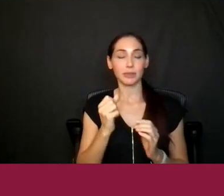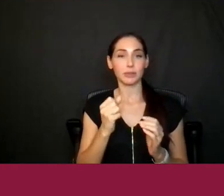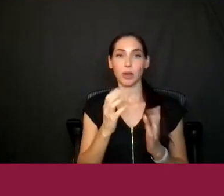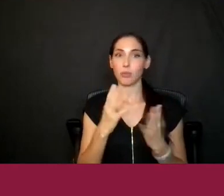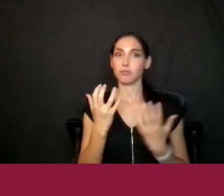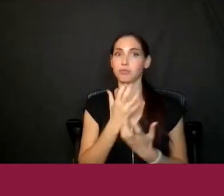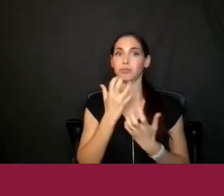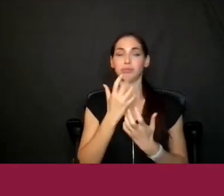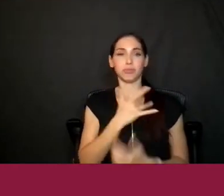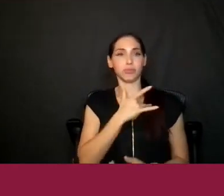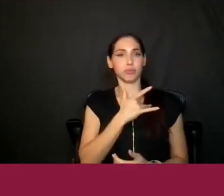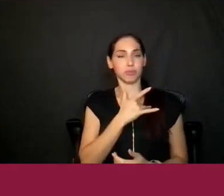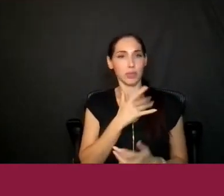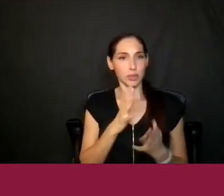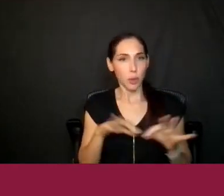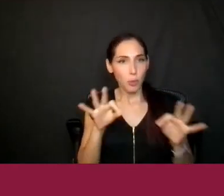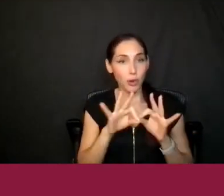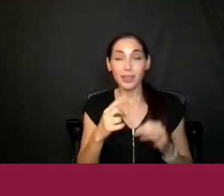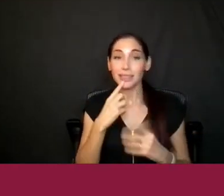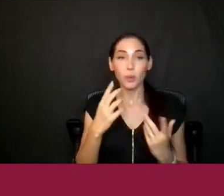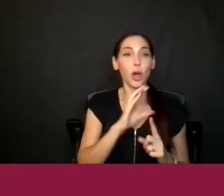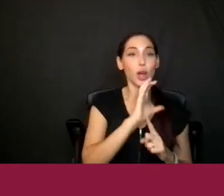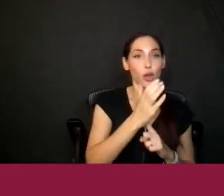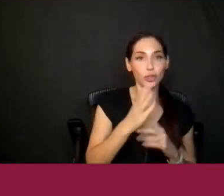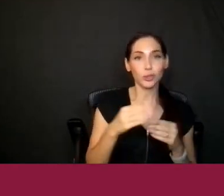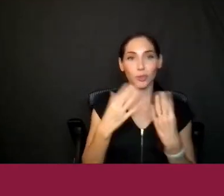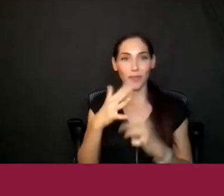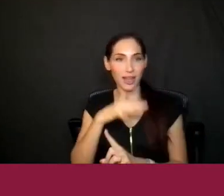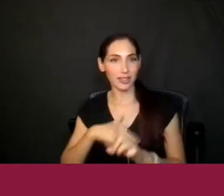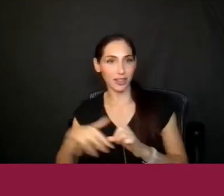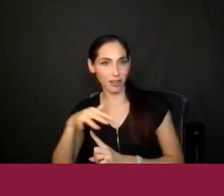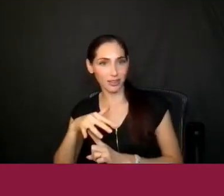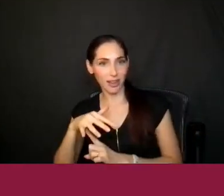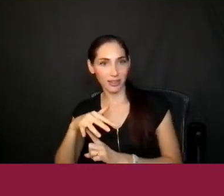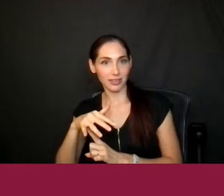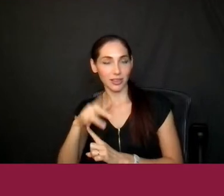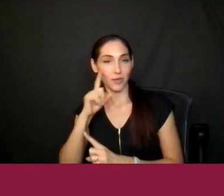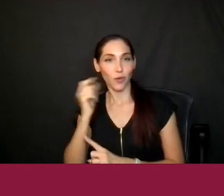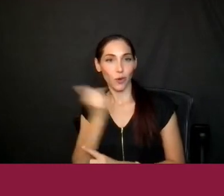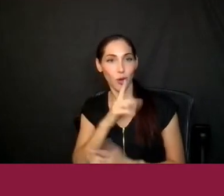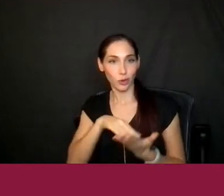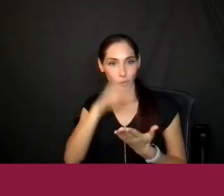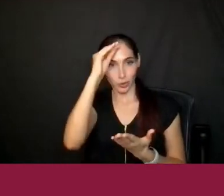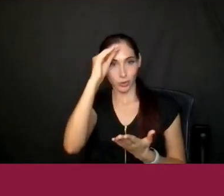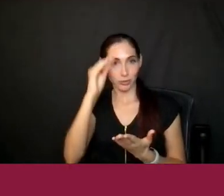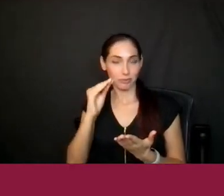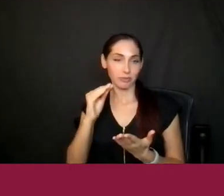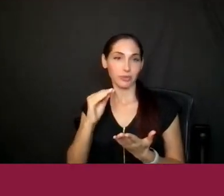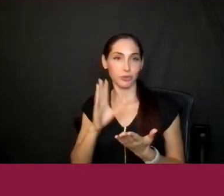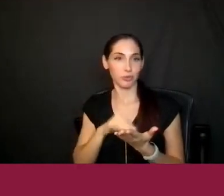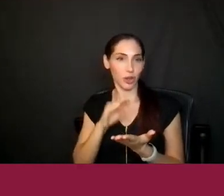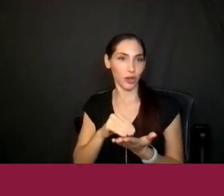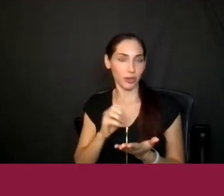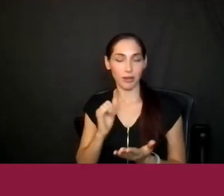it, culture provides the context in which all students learn. And that's what you're talking about, being